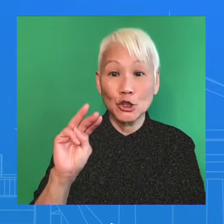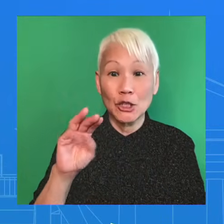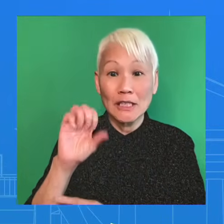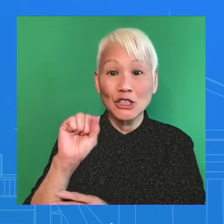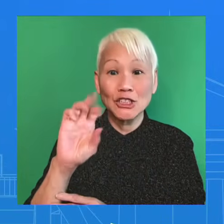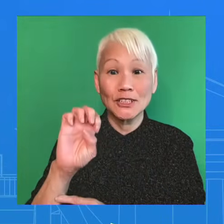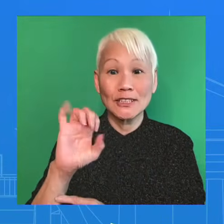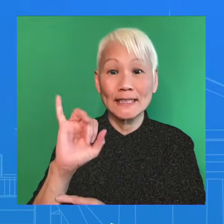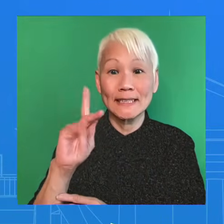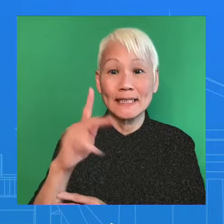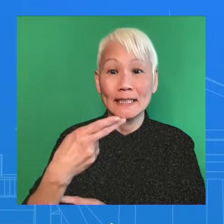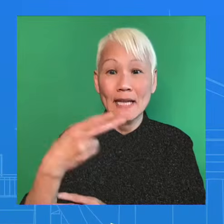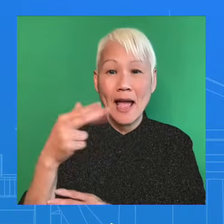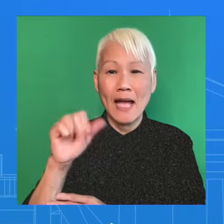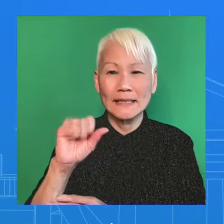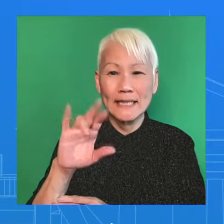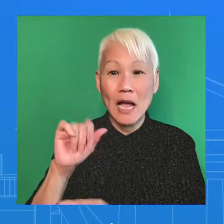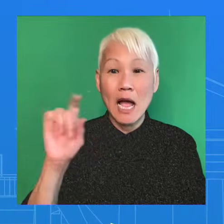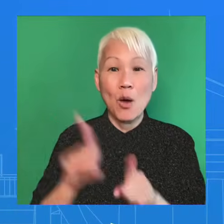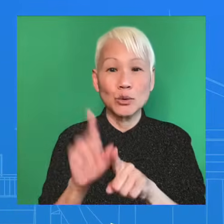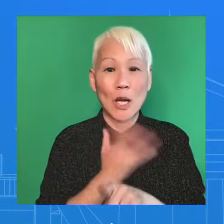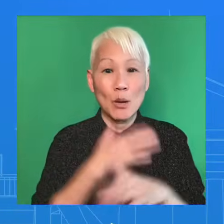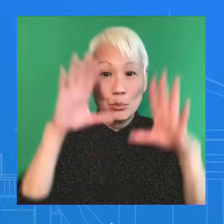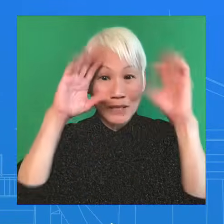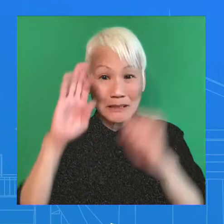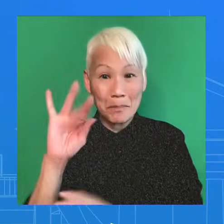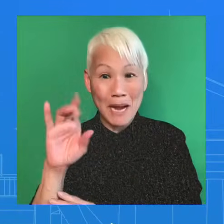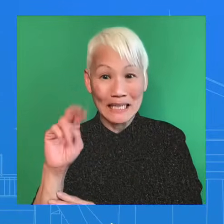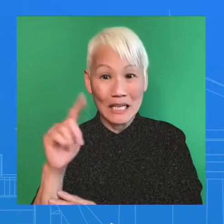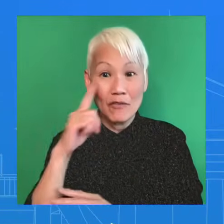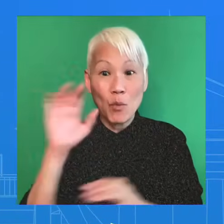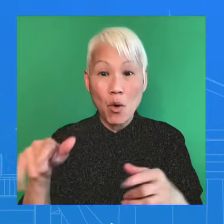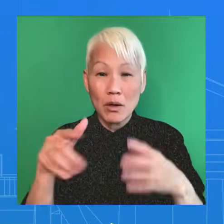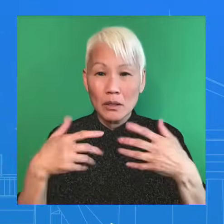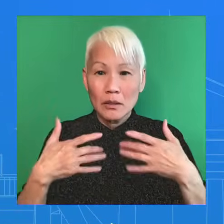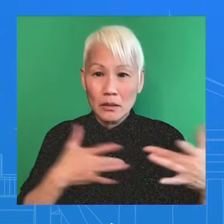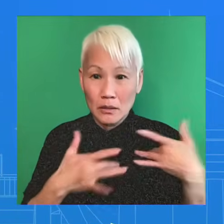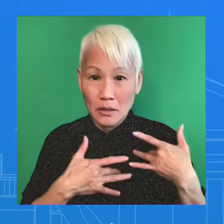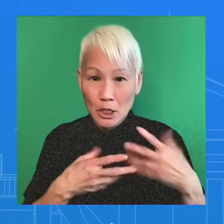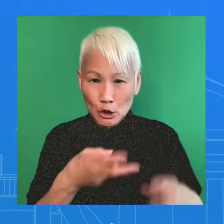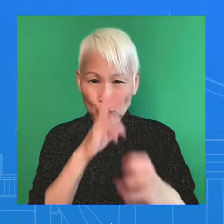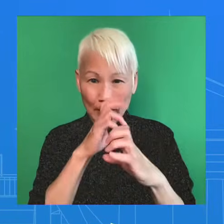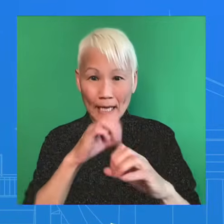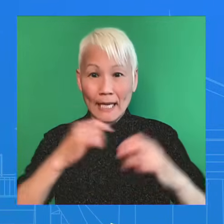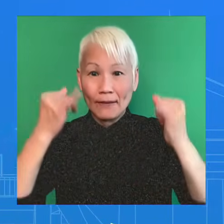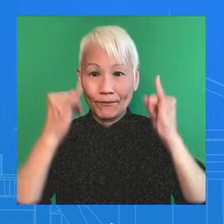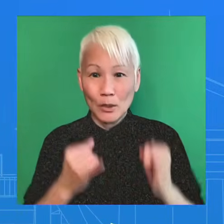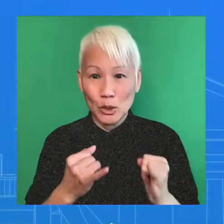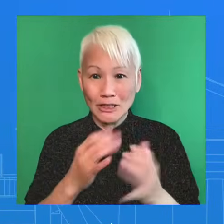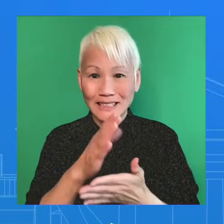for a free and fair parliamentary election. What is your response about these -- Mr. Kirby: Look -- The Press: --lawmakers' recent letter to the President?